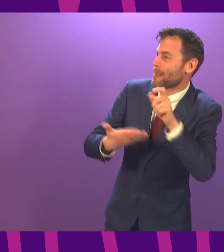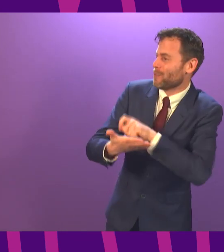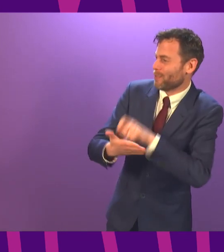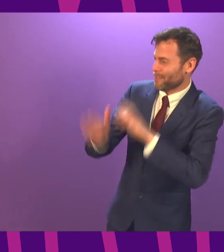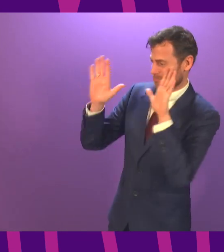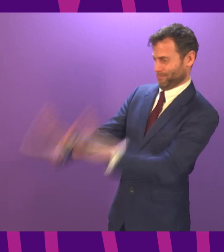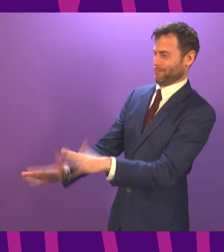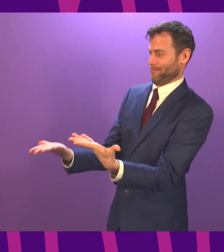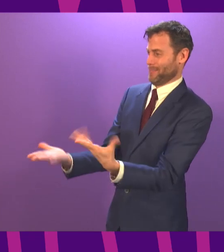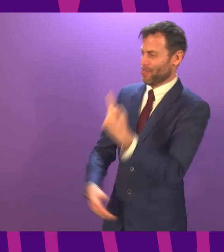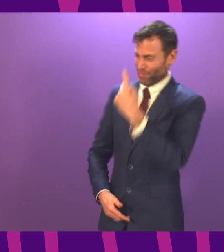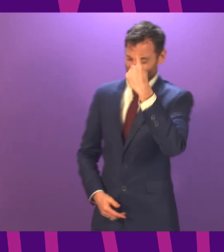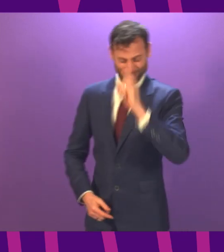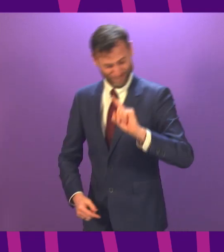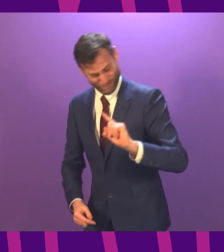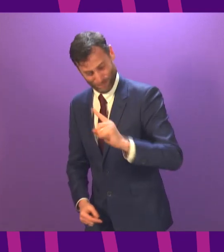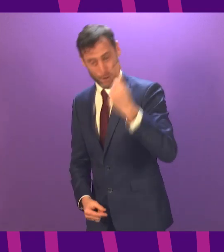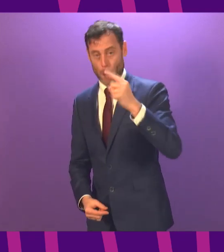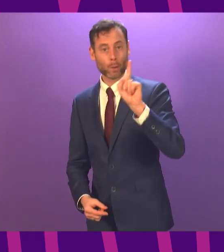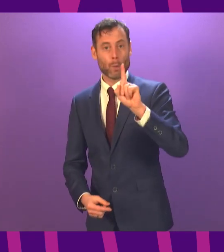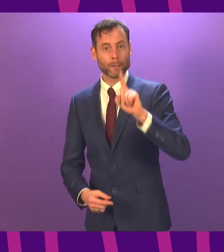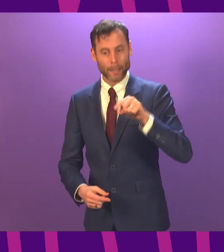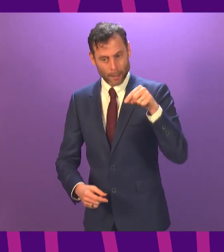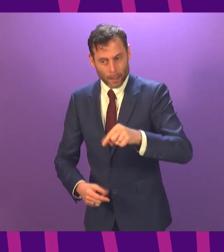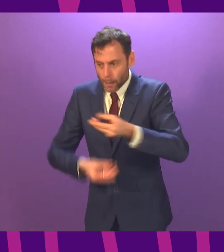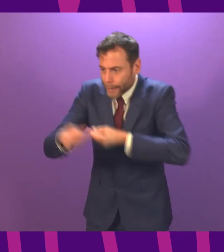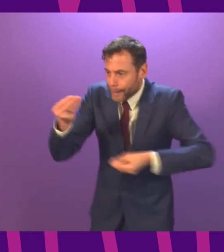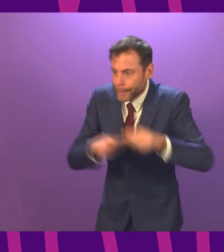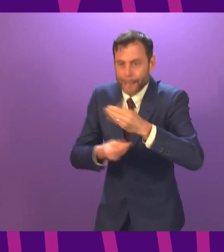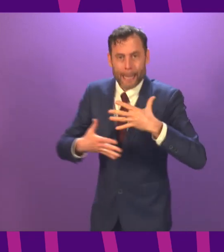We should put the recovery first. We need to put first the young people who need work;